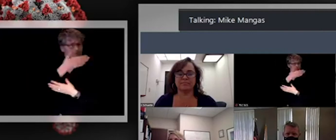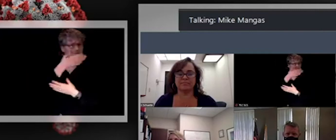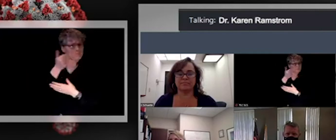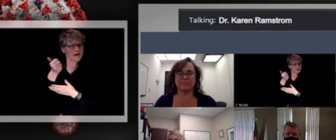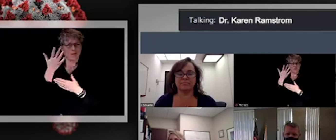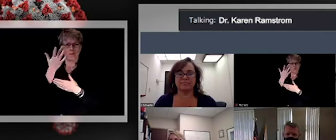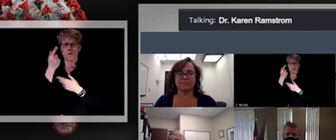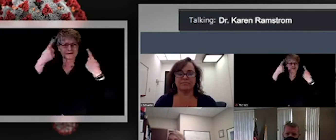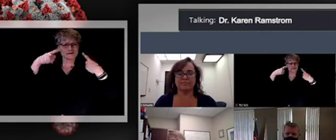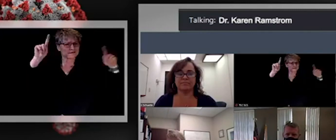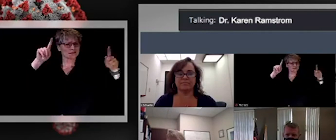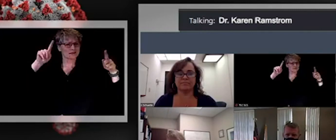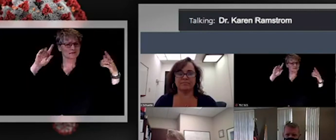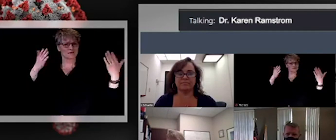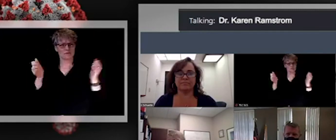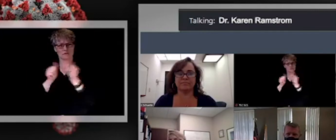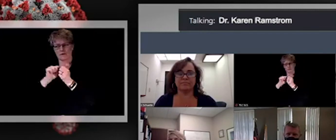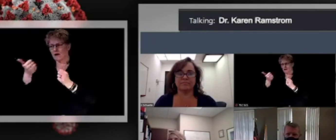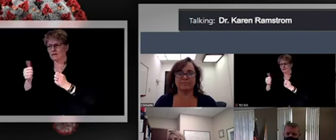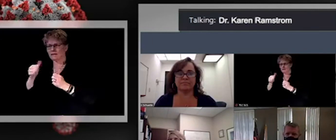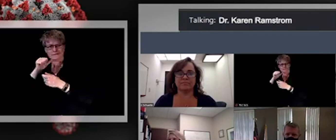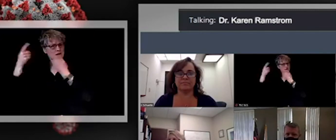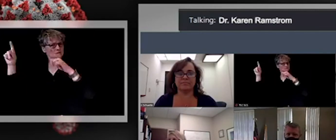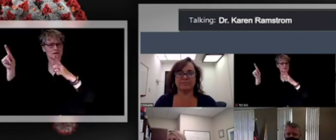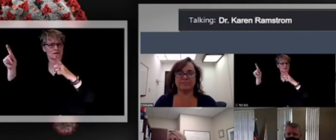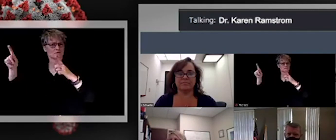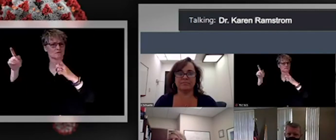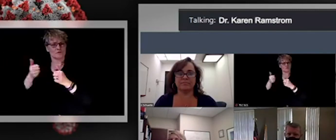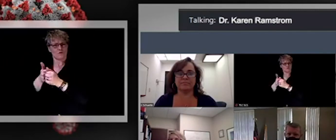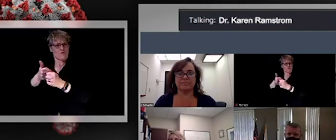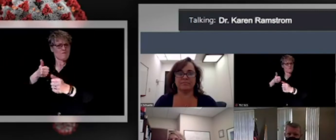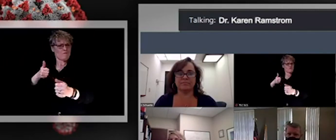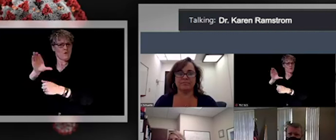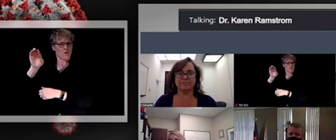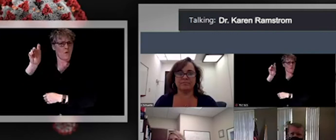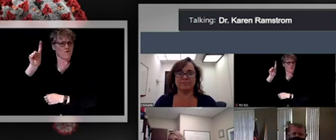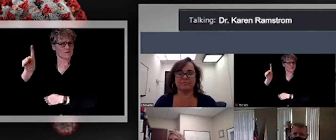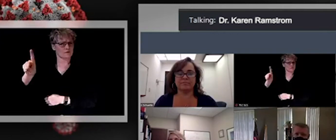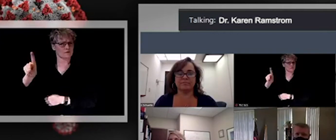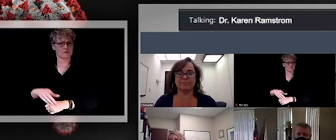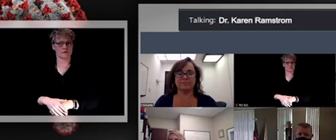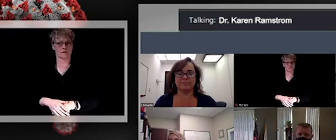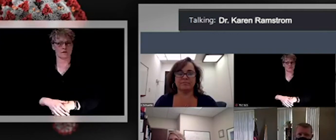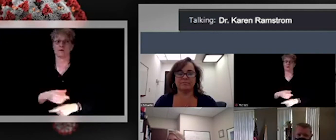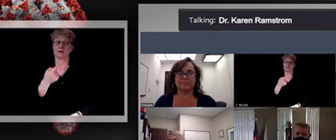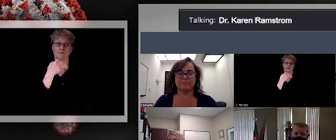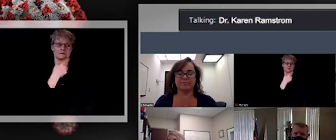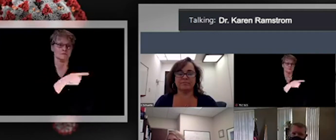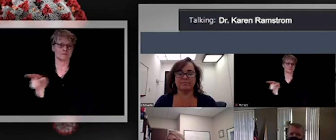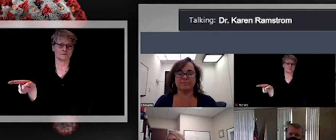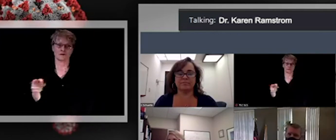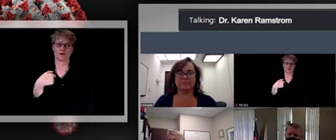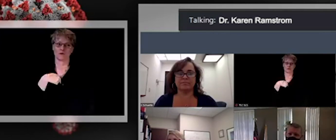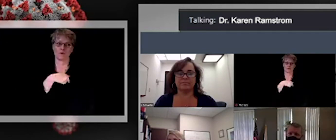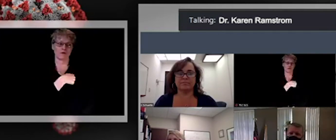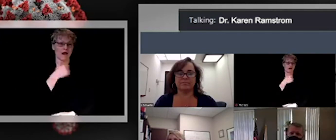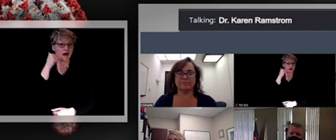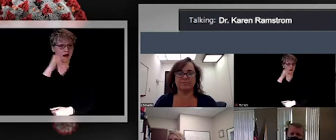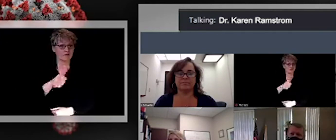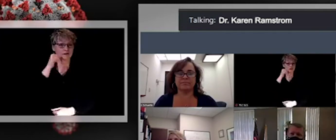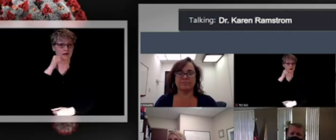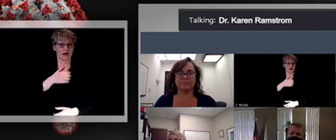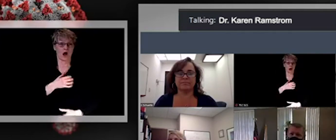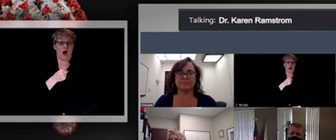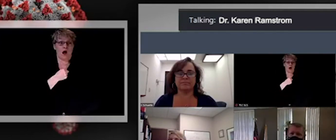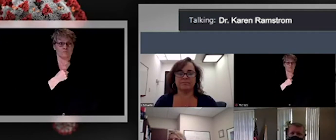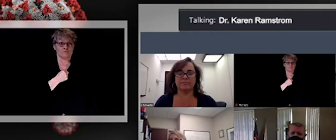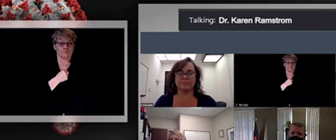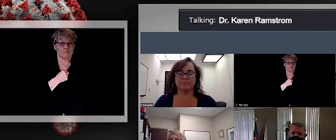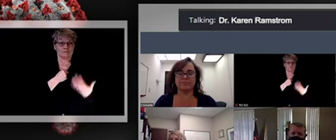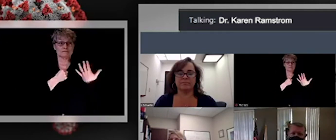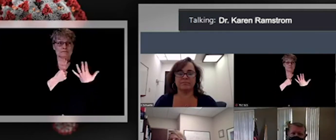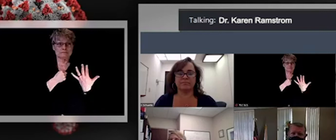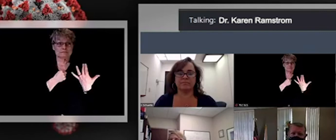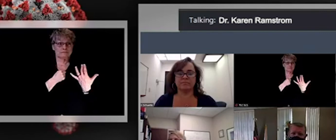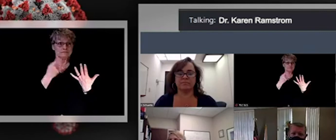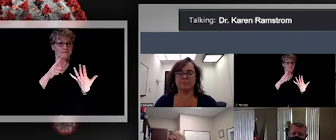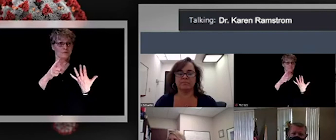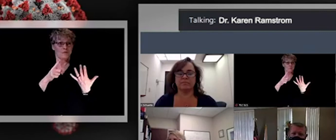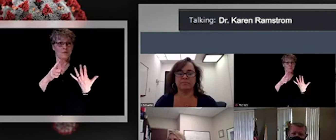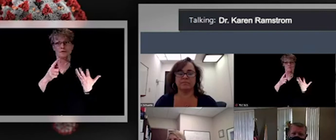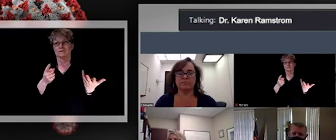Well, I tell you, we’re holding our breath every day. It's an interesting question. I